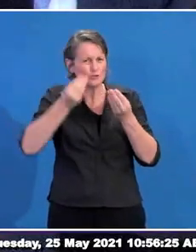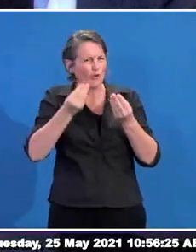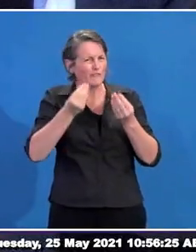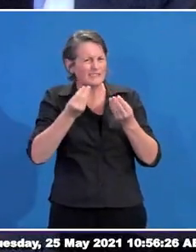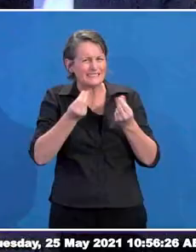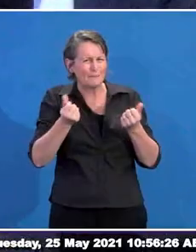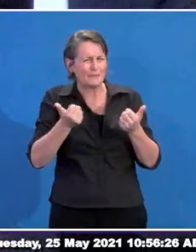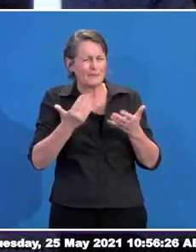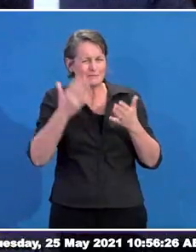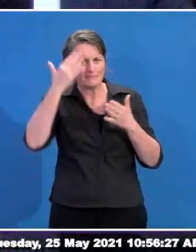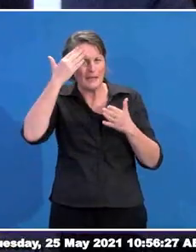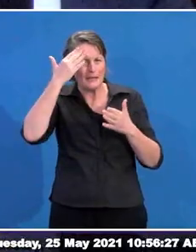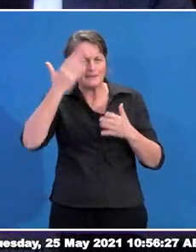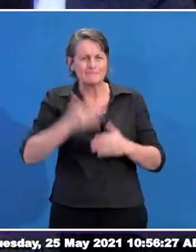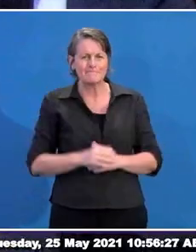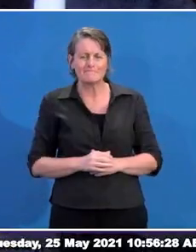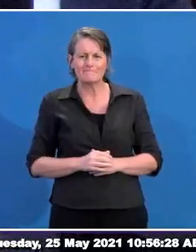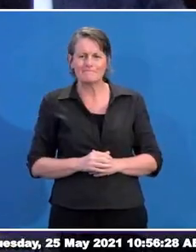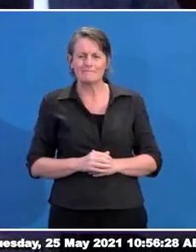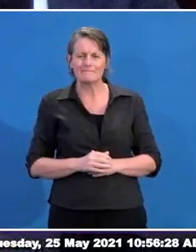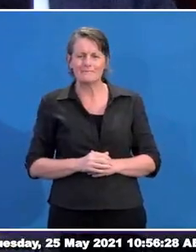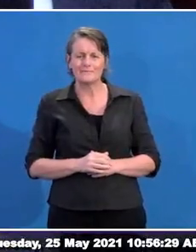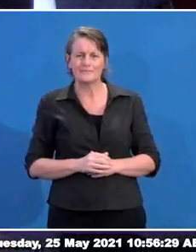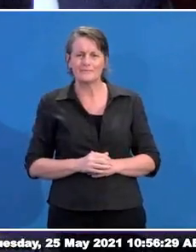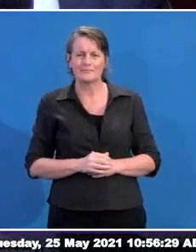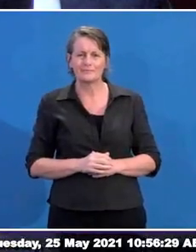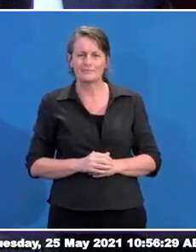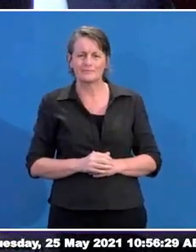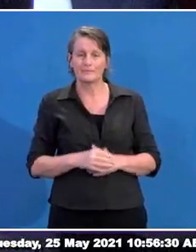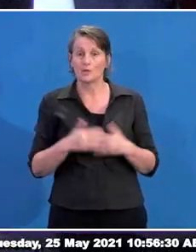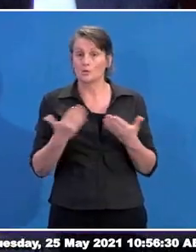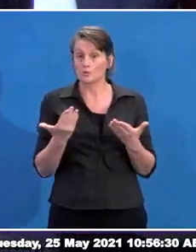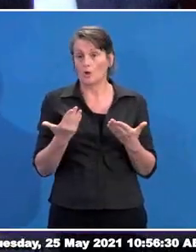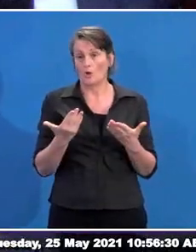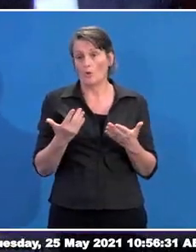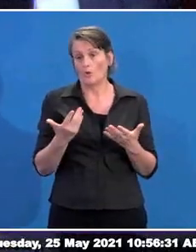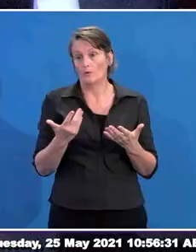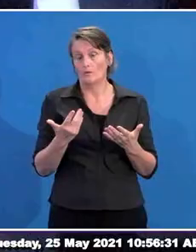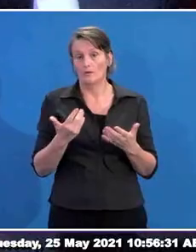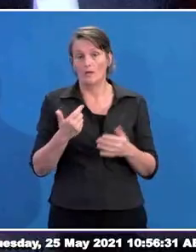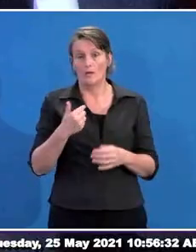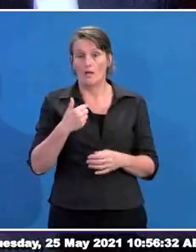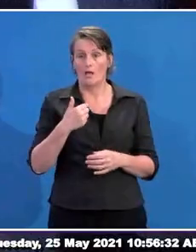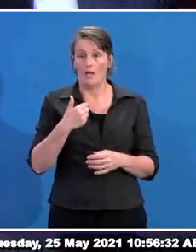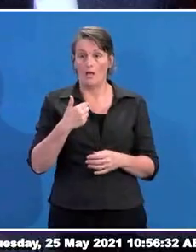And when, so, obviously my, I've got a professional experience